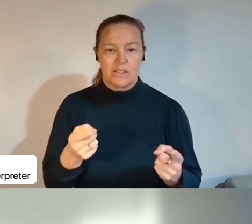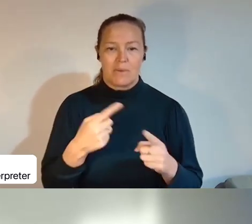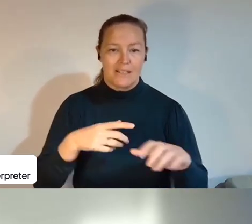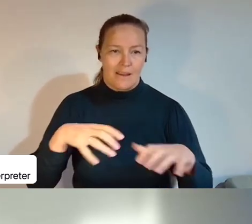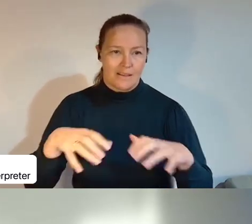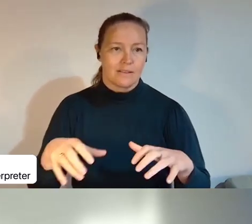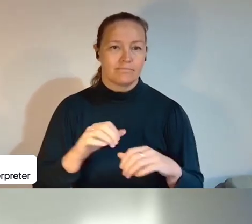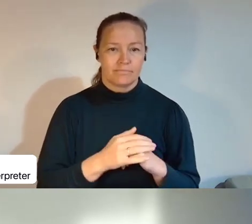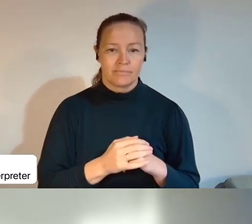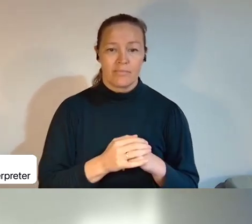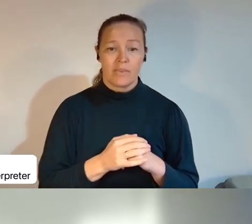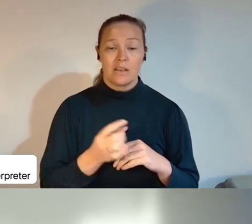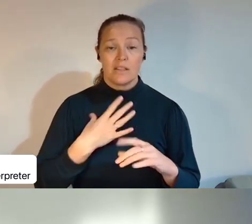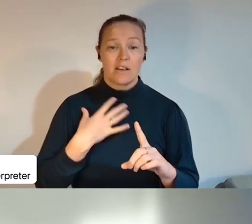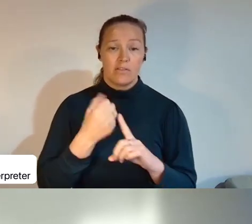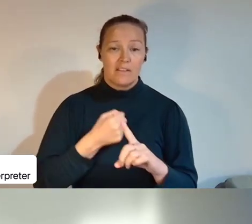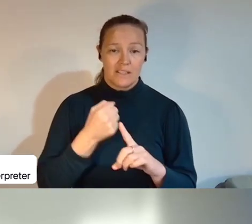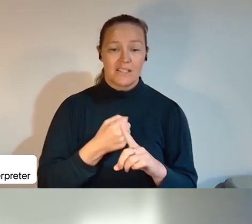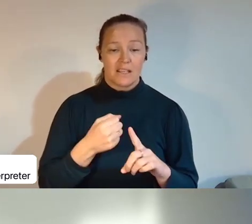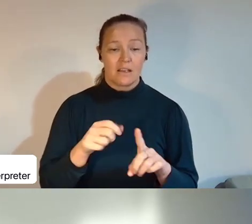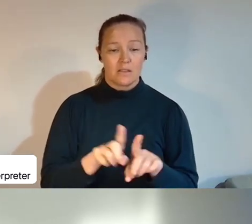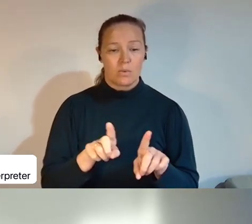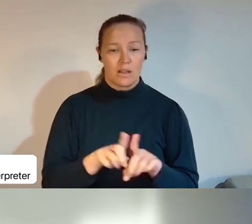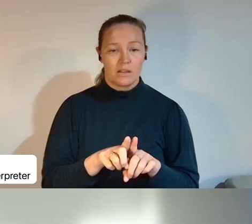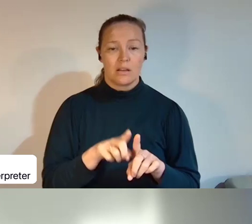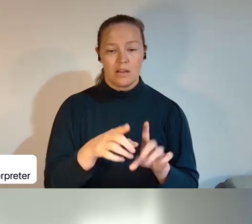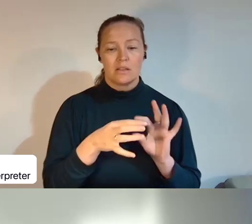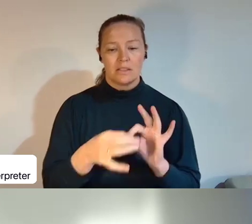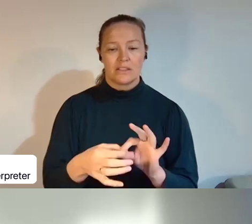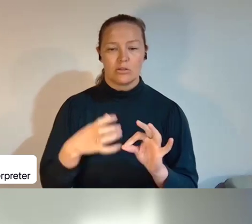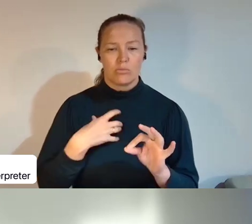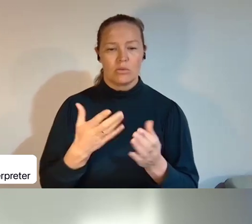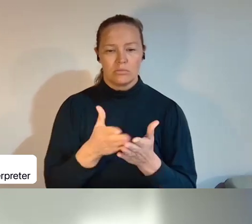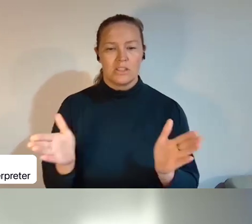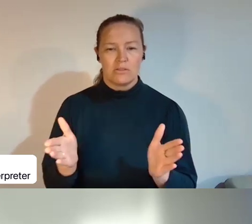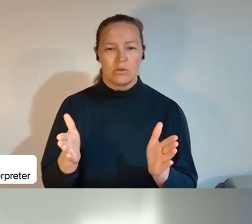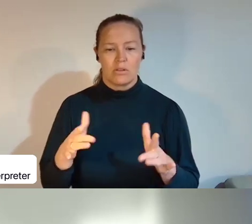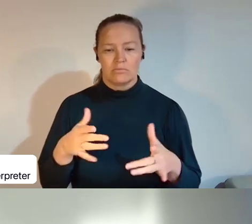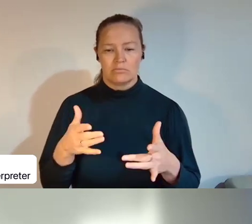advocacy also creates pathways into wider civic participation. It builds confidence, leadership